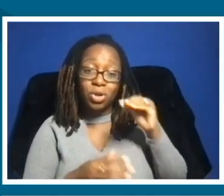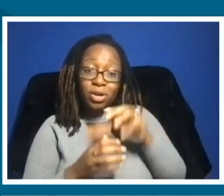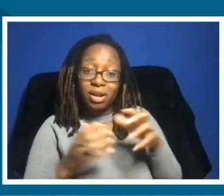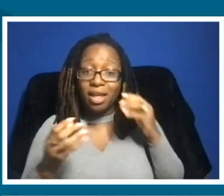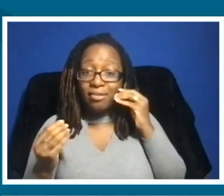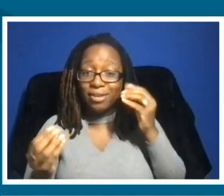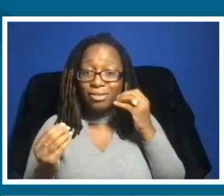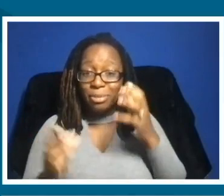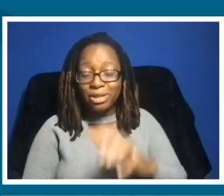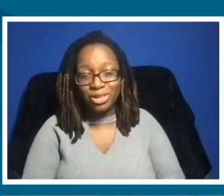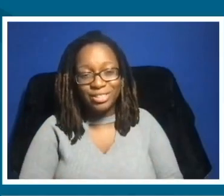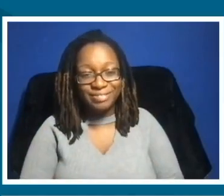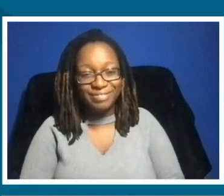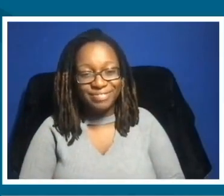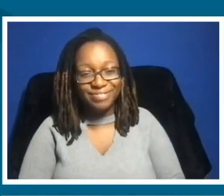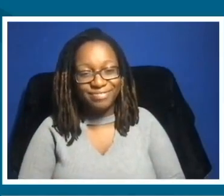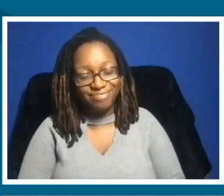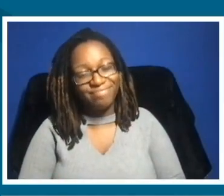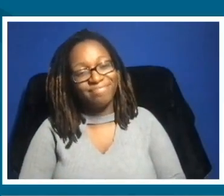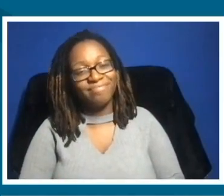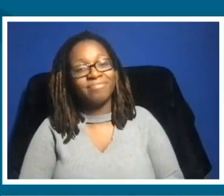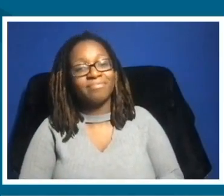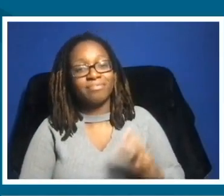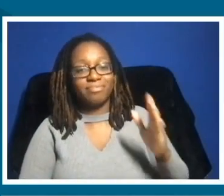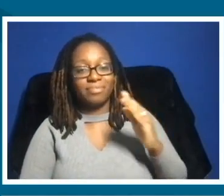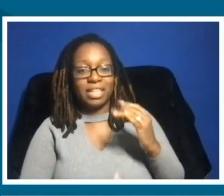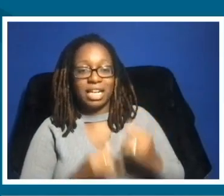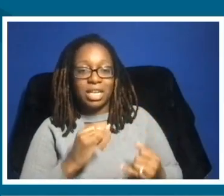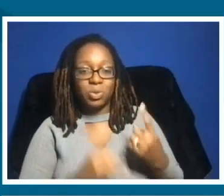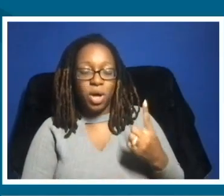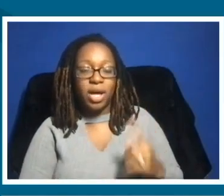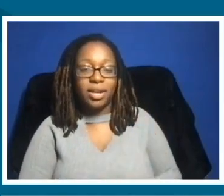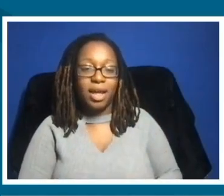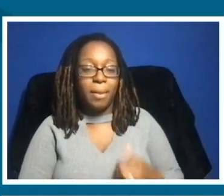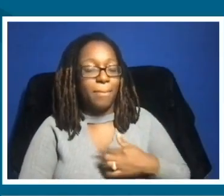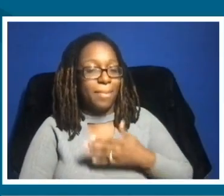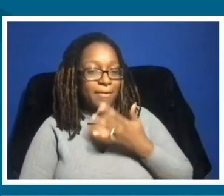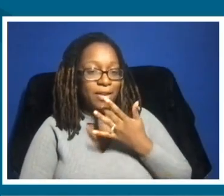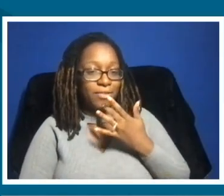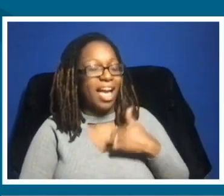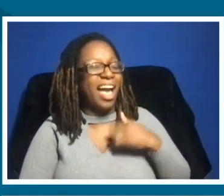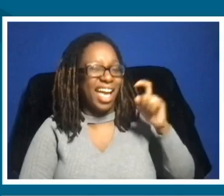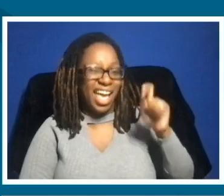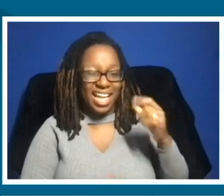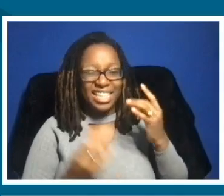great and this last one really was my favorite